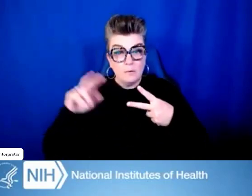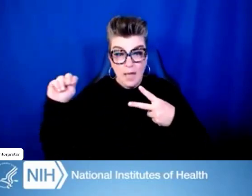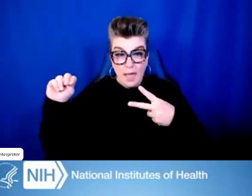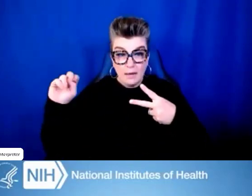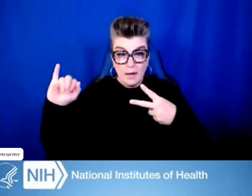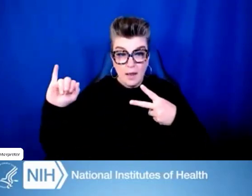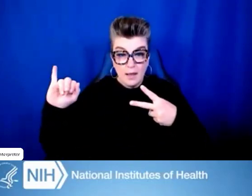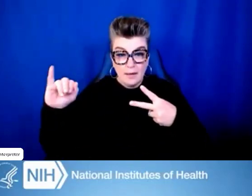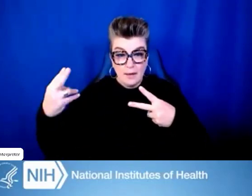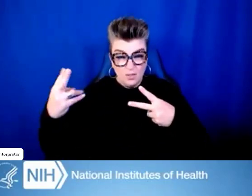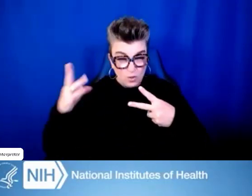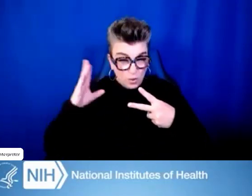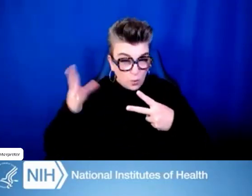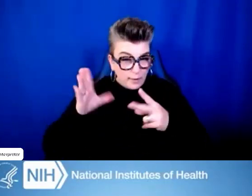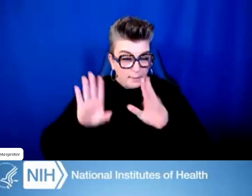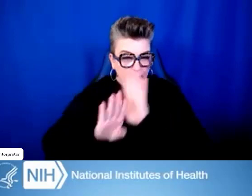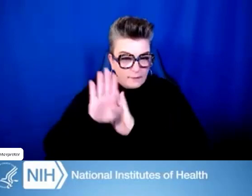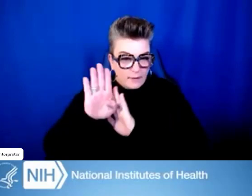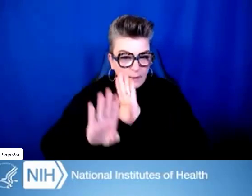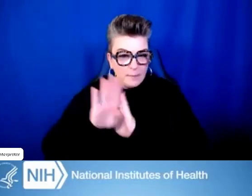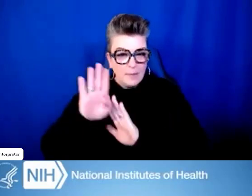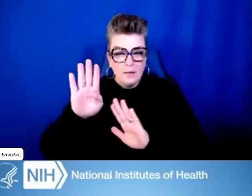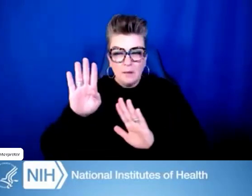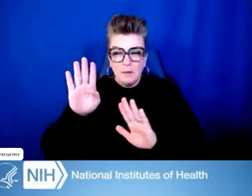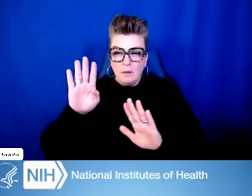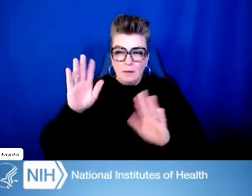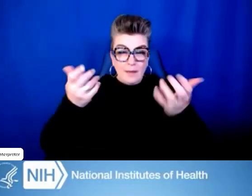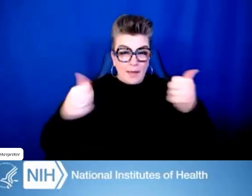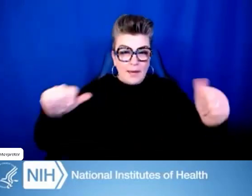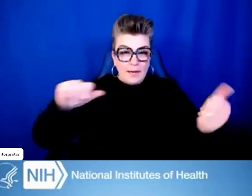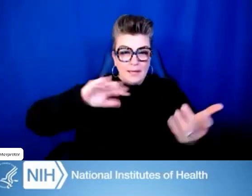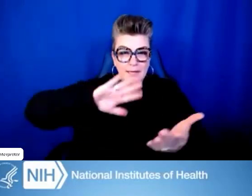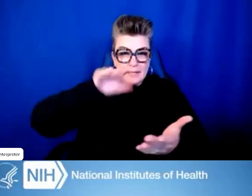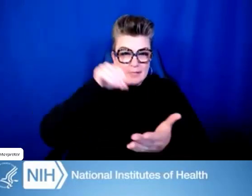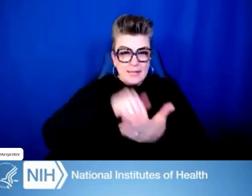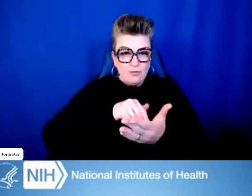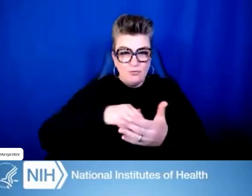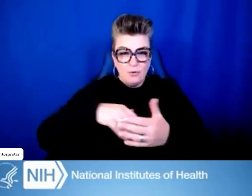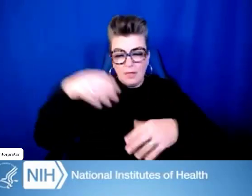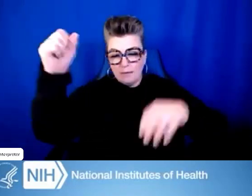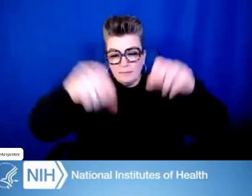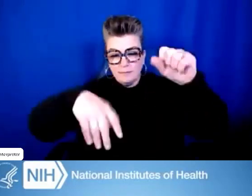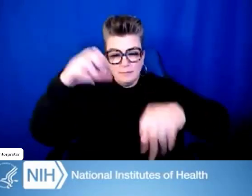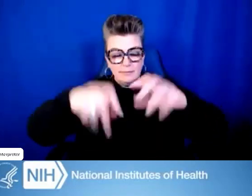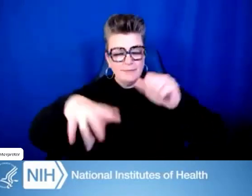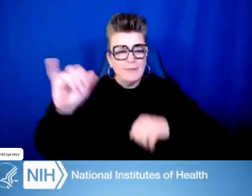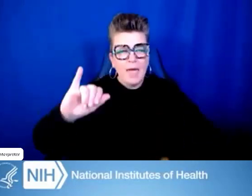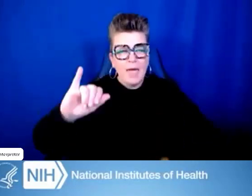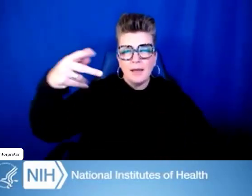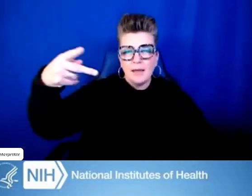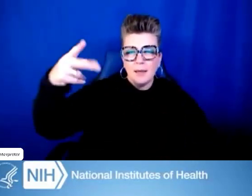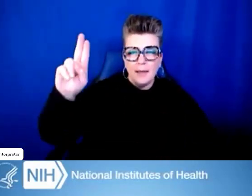any kind of central depository kind of like PubMed for data.